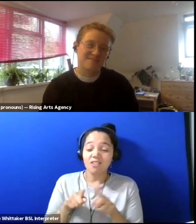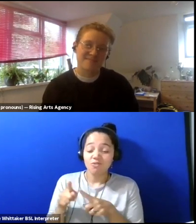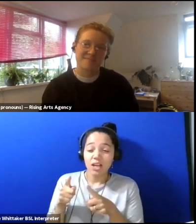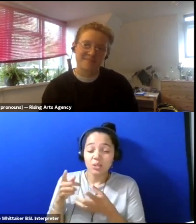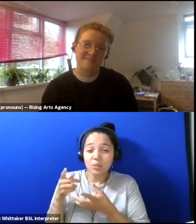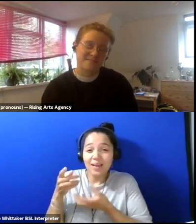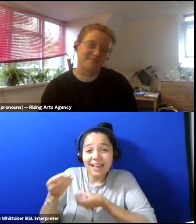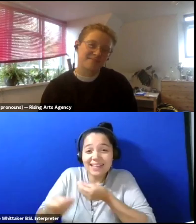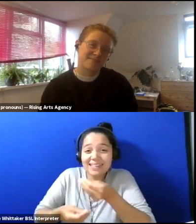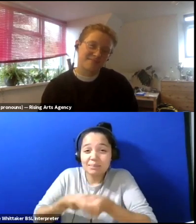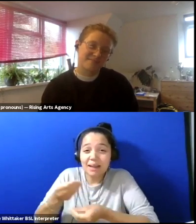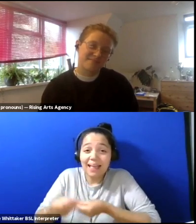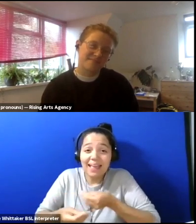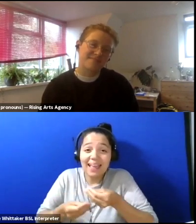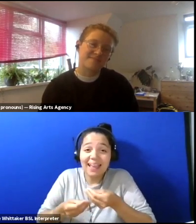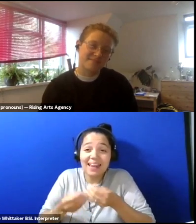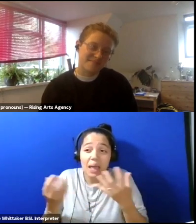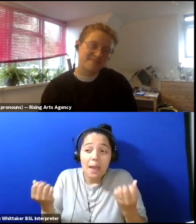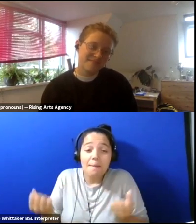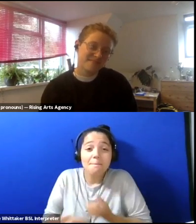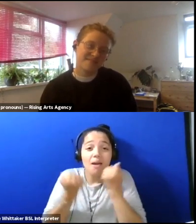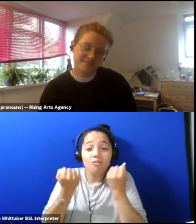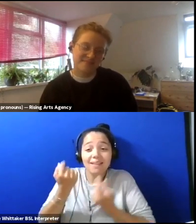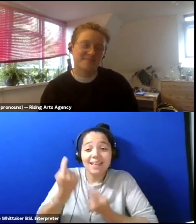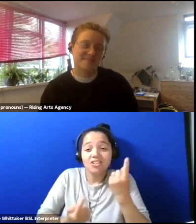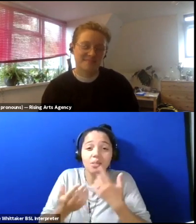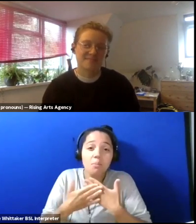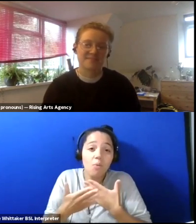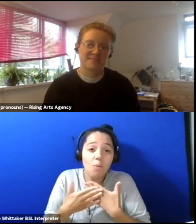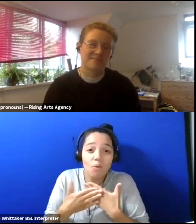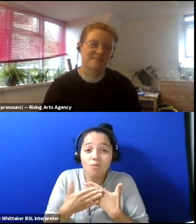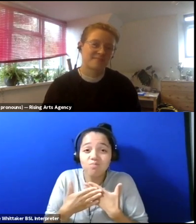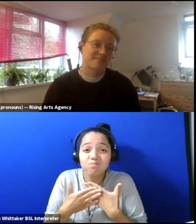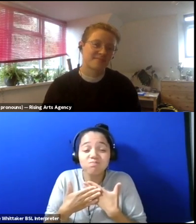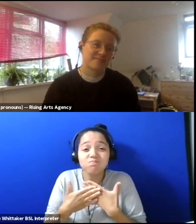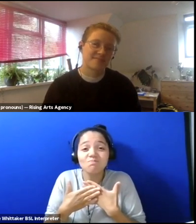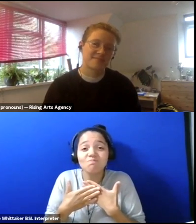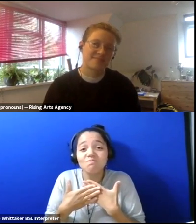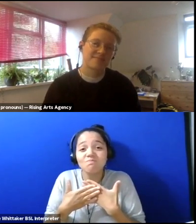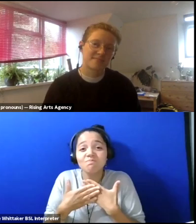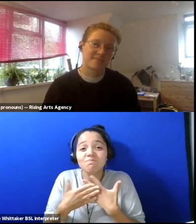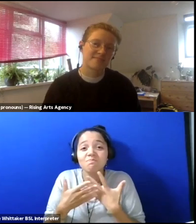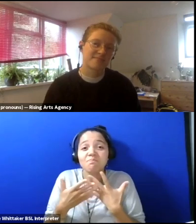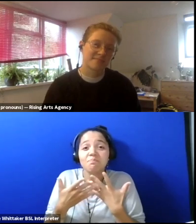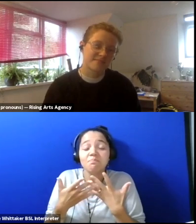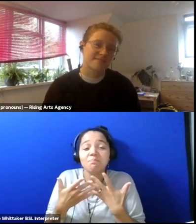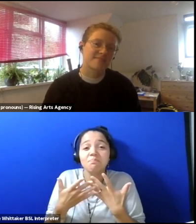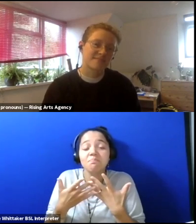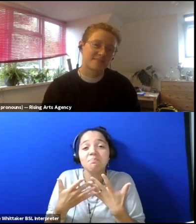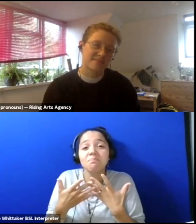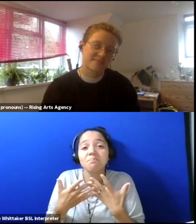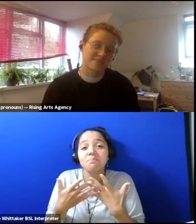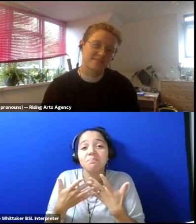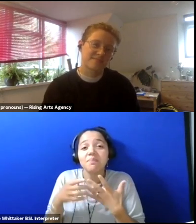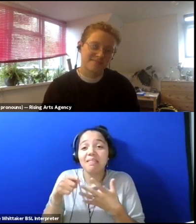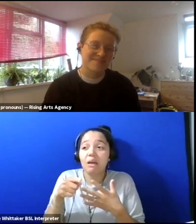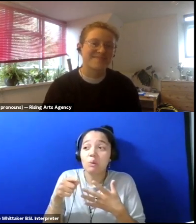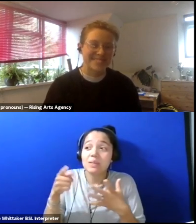Empowering each other more and having one of those spectacular wins and